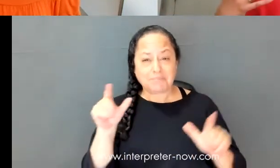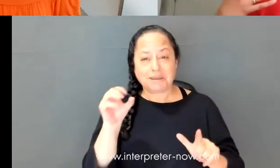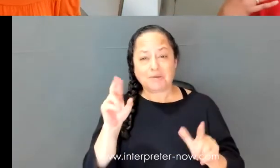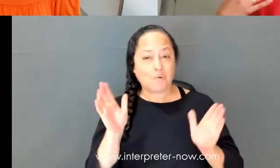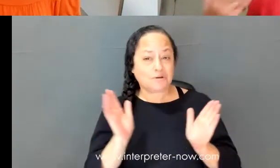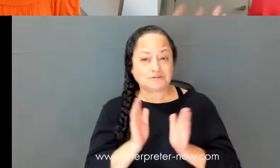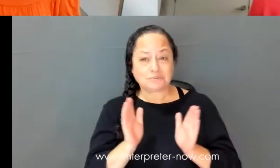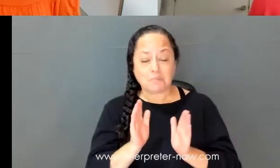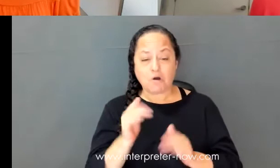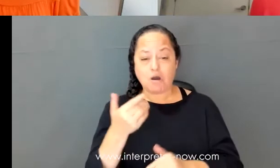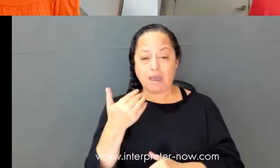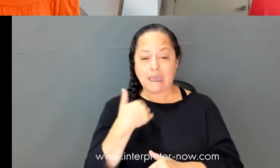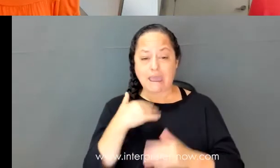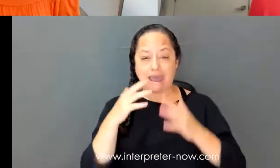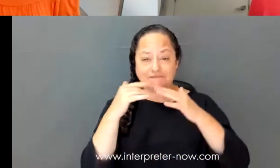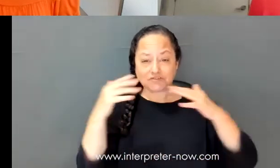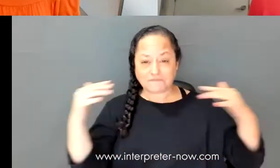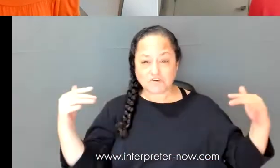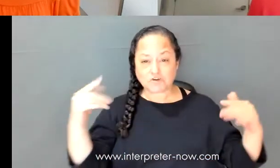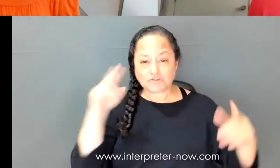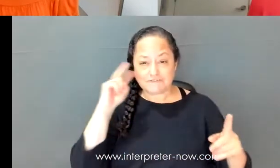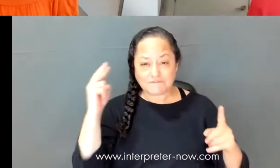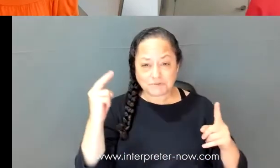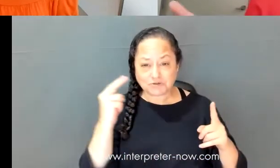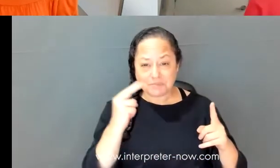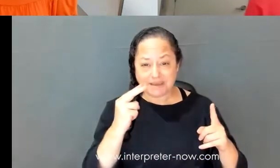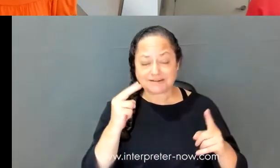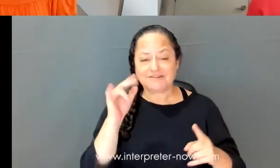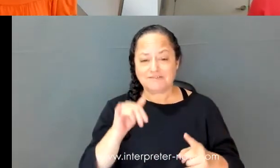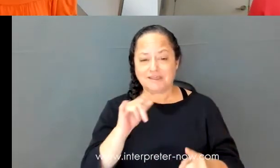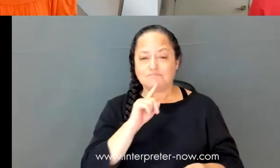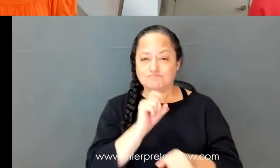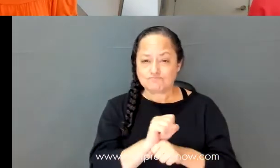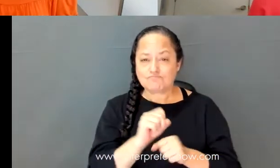Do I have a diversity of perspectives, and that truly means racial diversity and ethnic